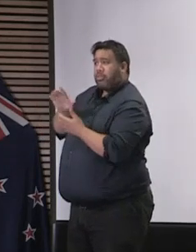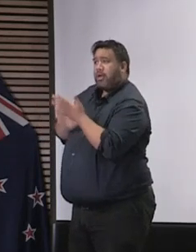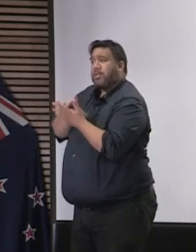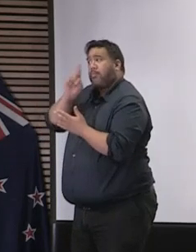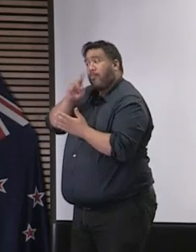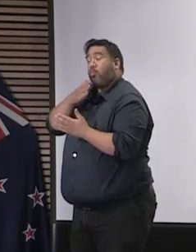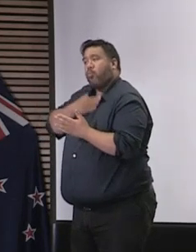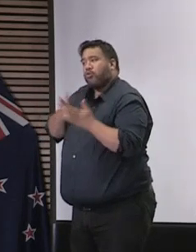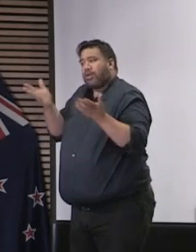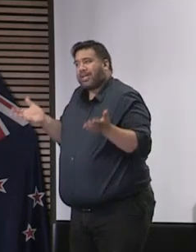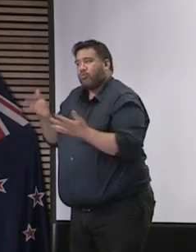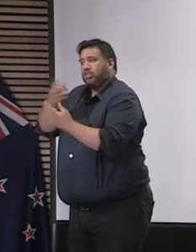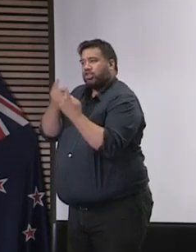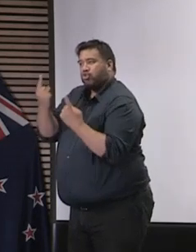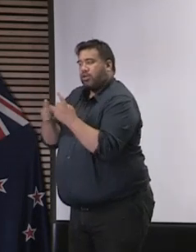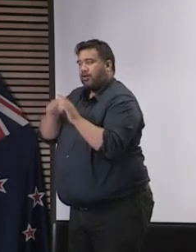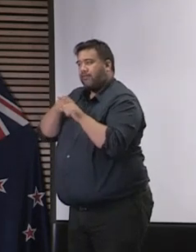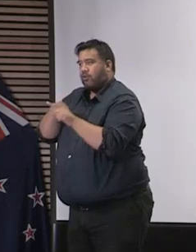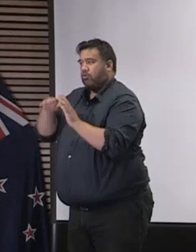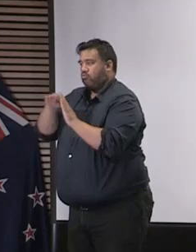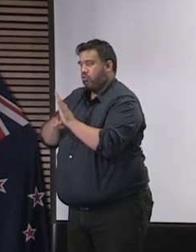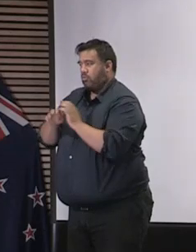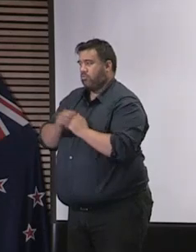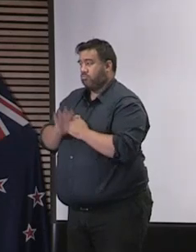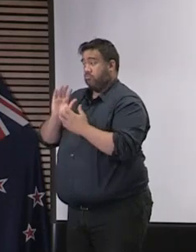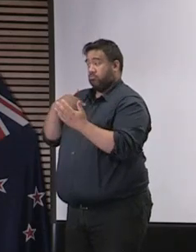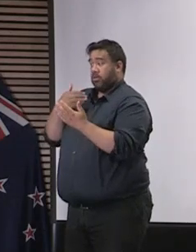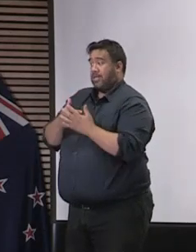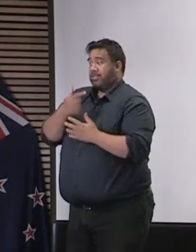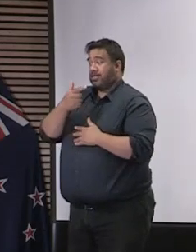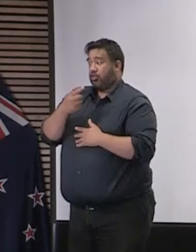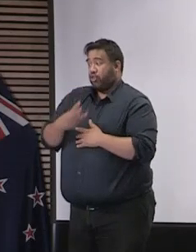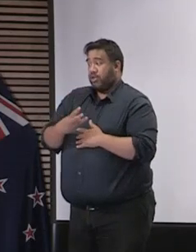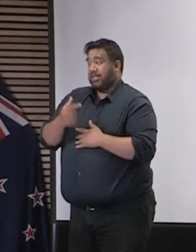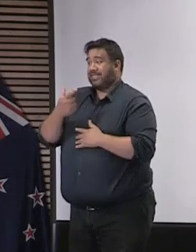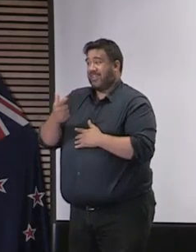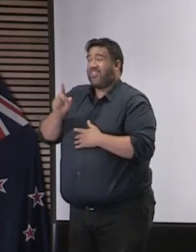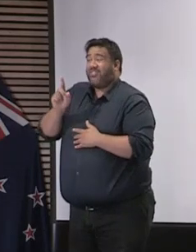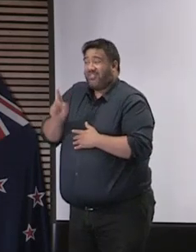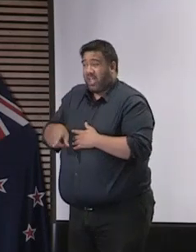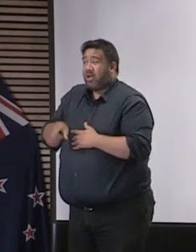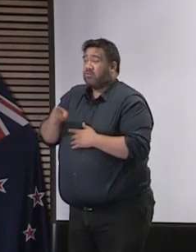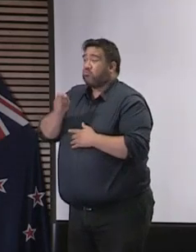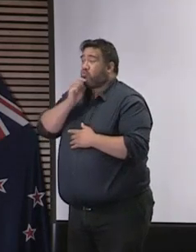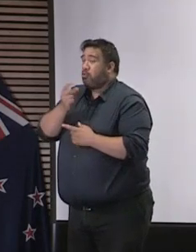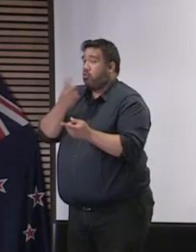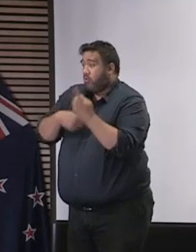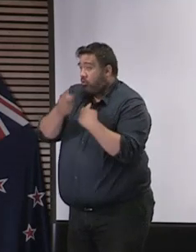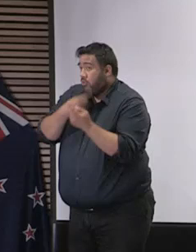clearly want others to comply.